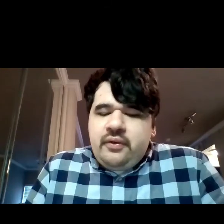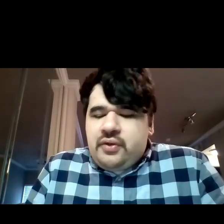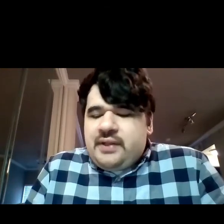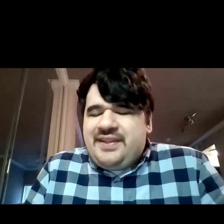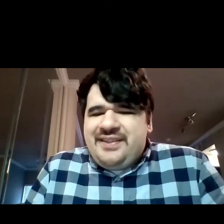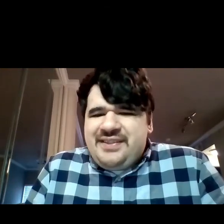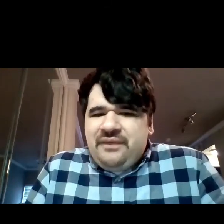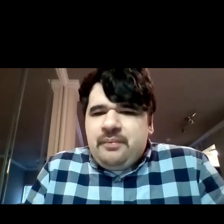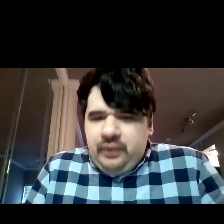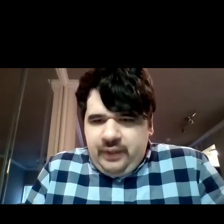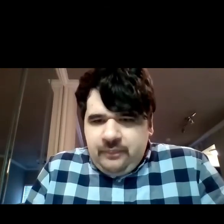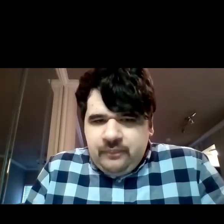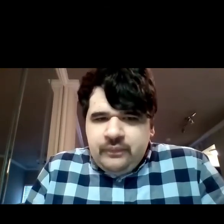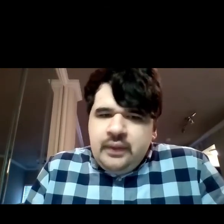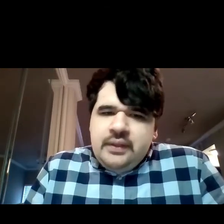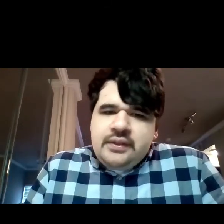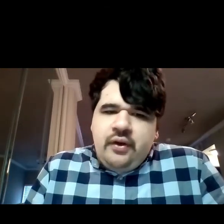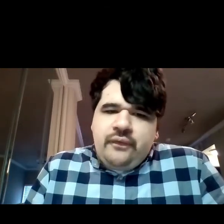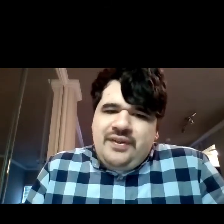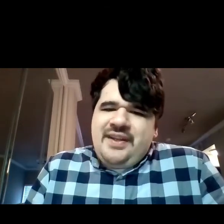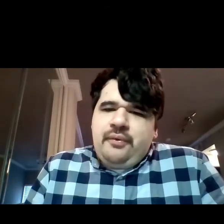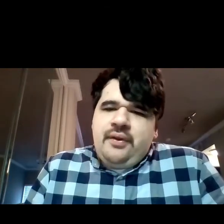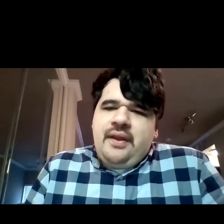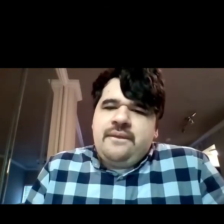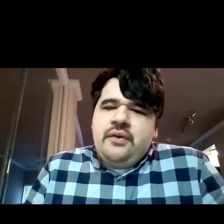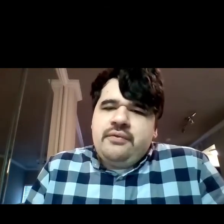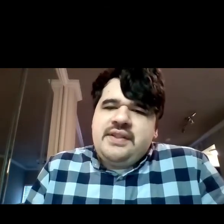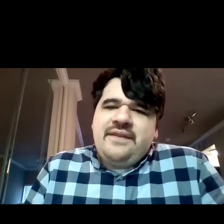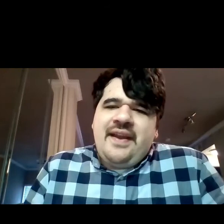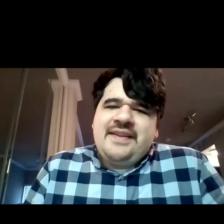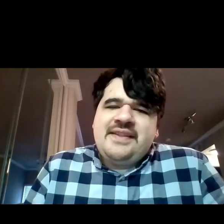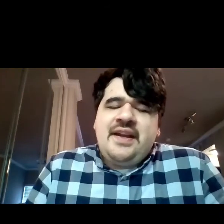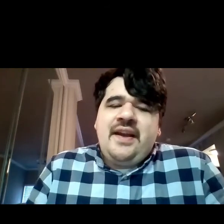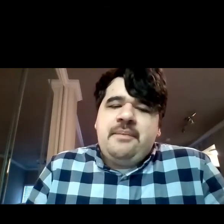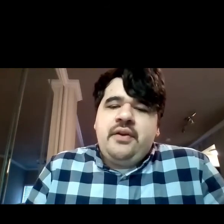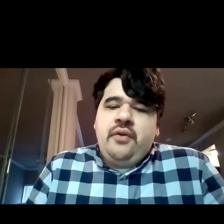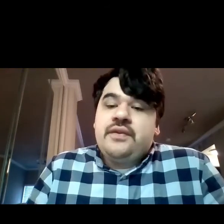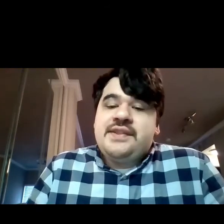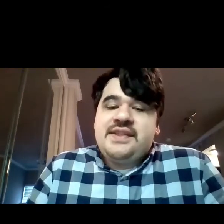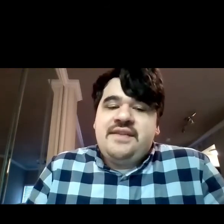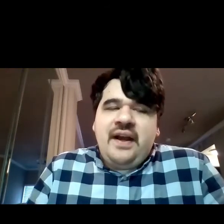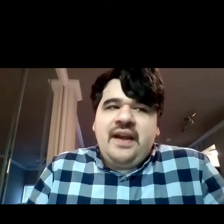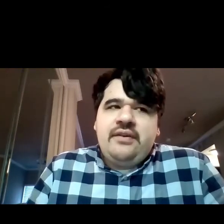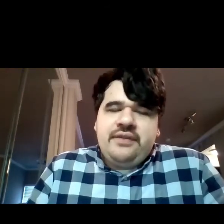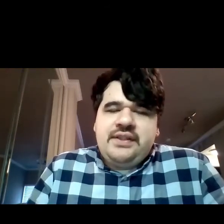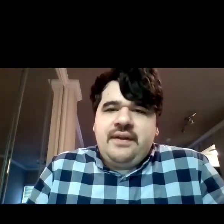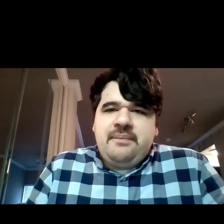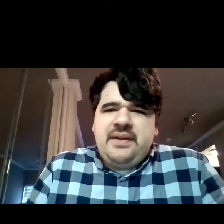or trying to get self-employed. So, for example, if you're receiving SSI, but you're over 65 and you're receiving it